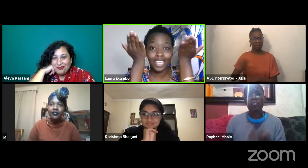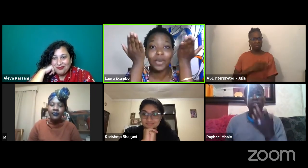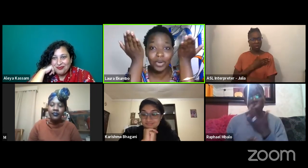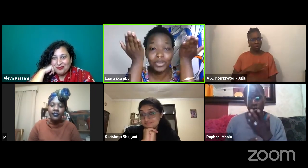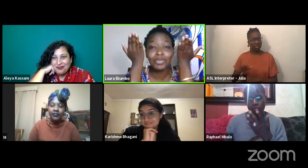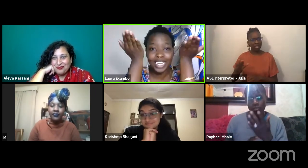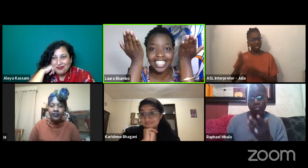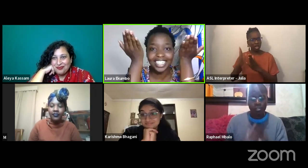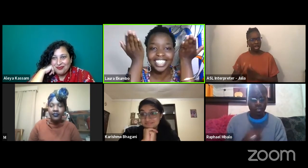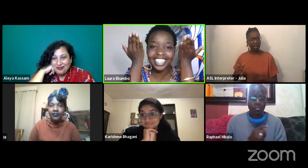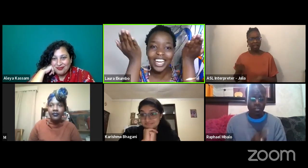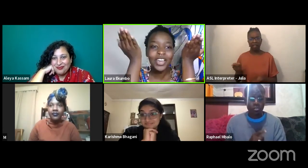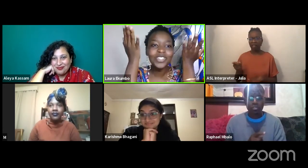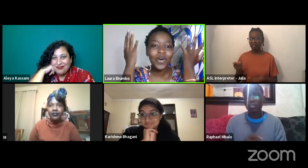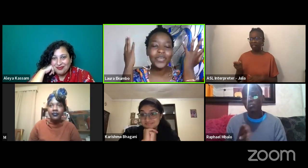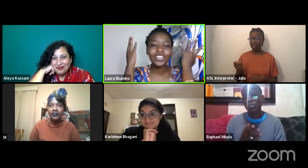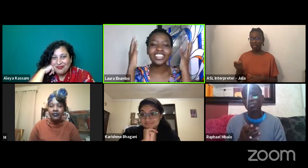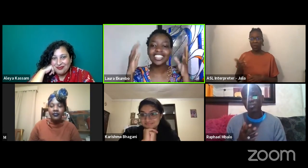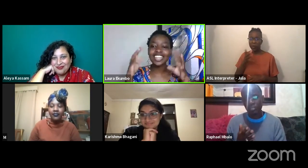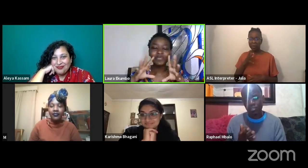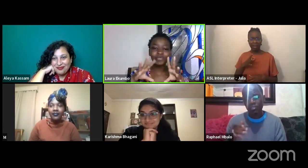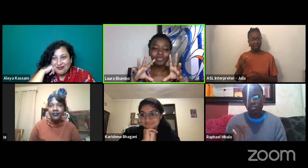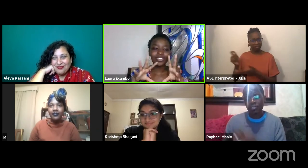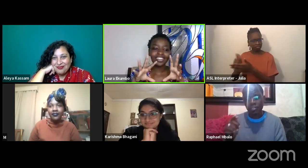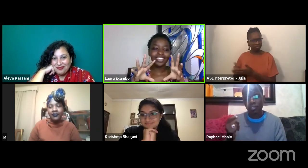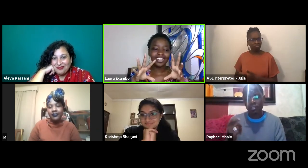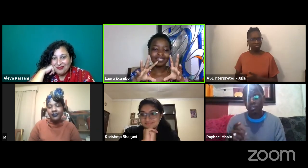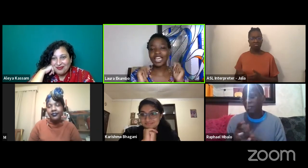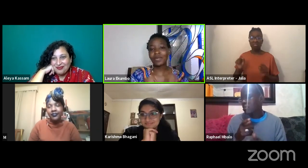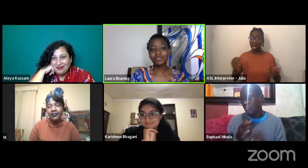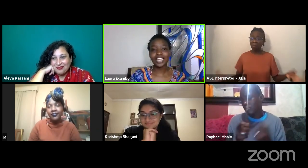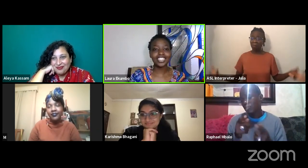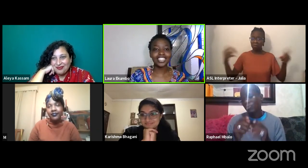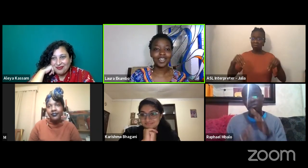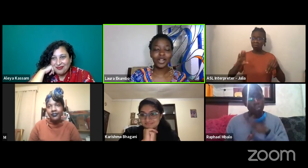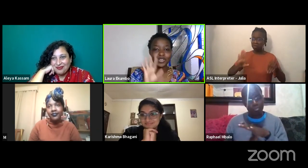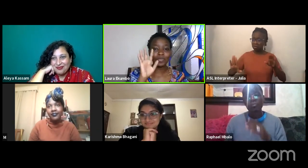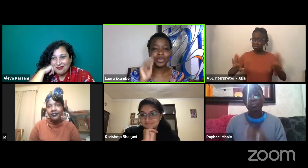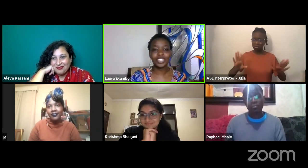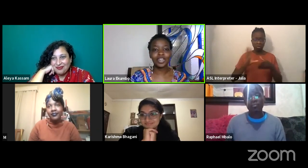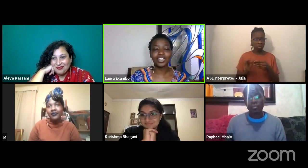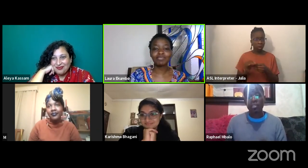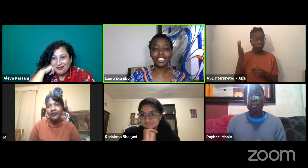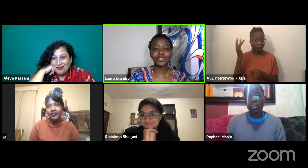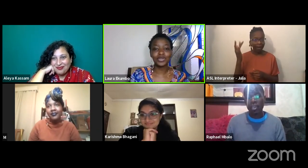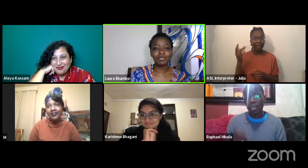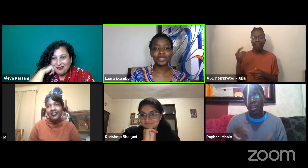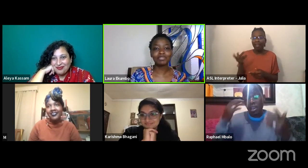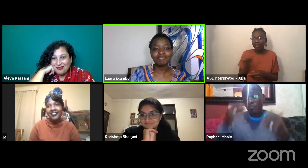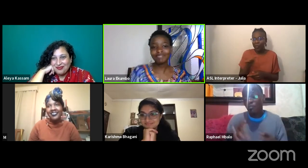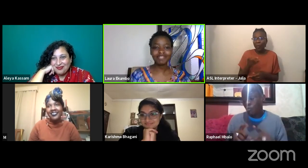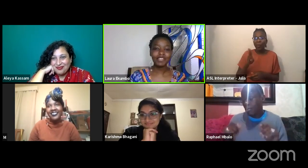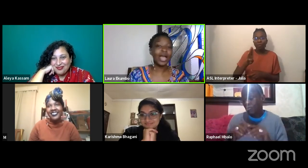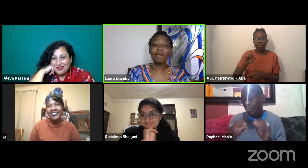They are both Brazen. So yeah that's it I'll stop because now I'll begin to ramble.